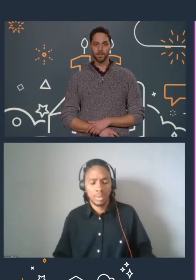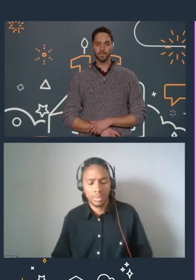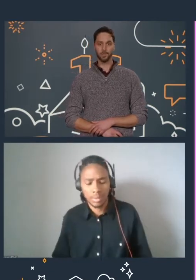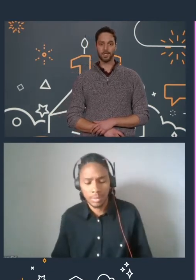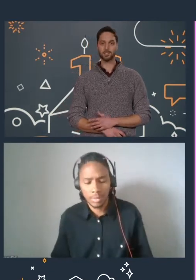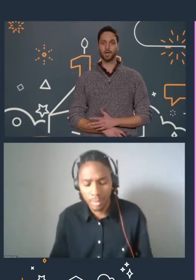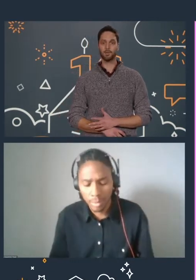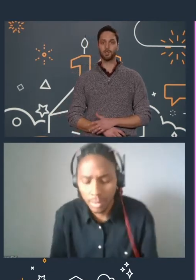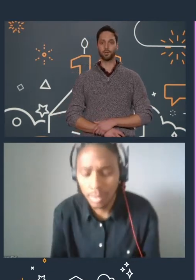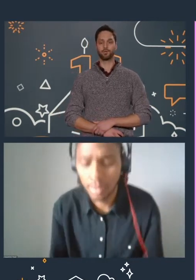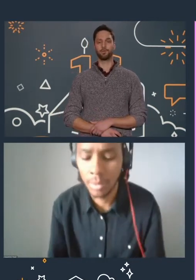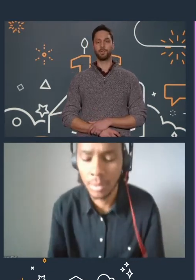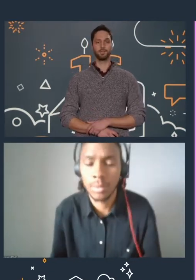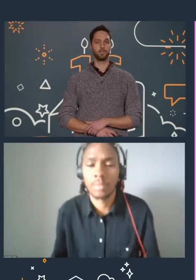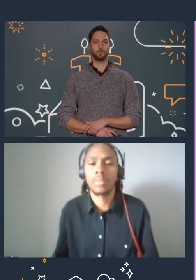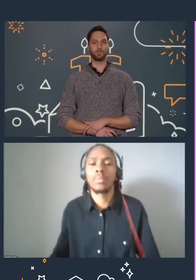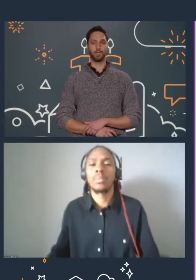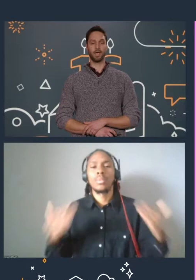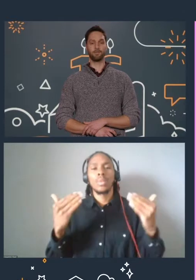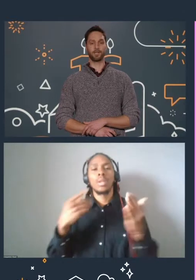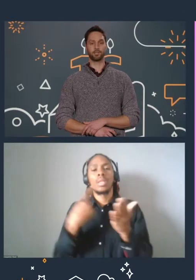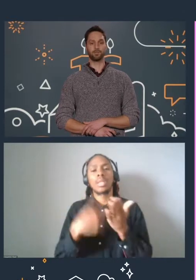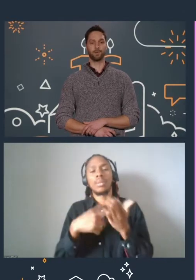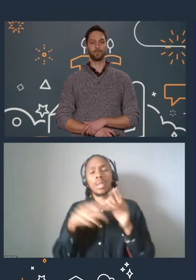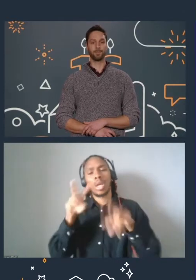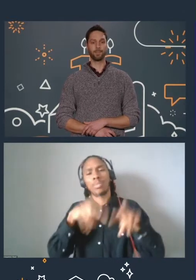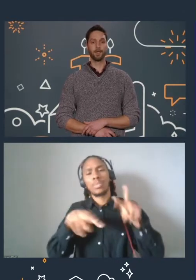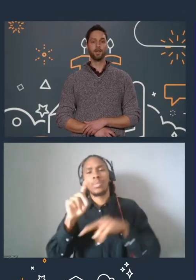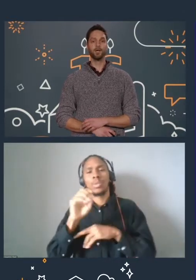So let's talk about the observability tools we have in S3.